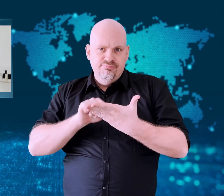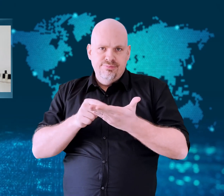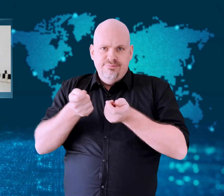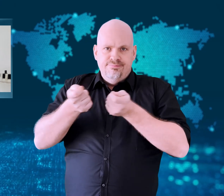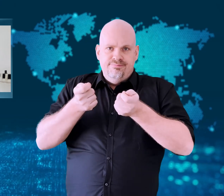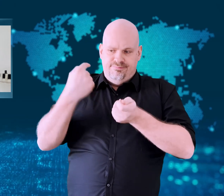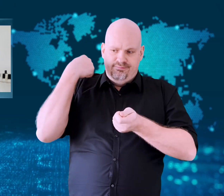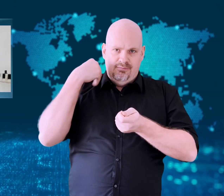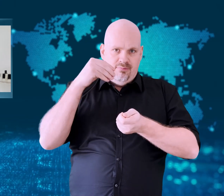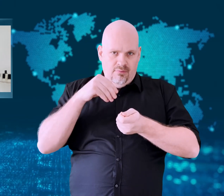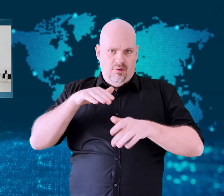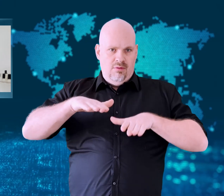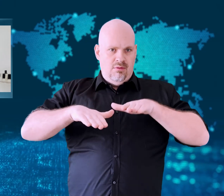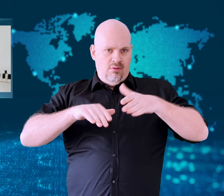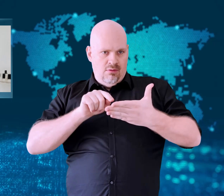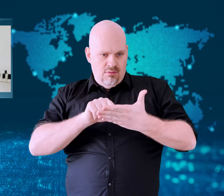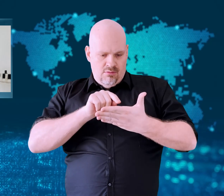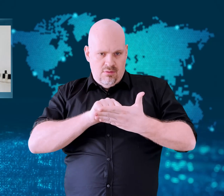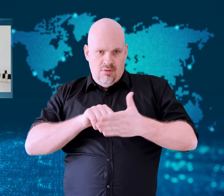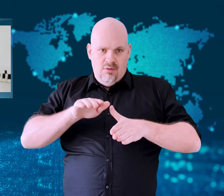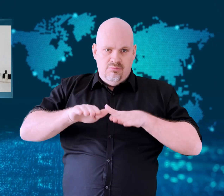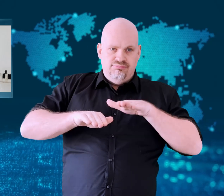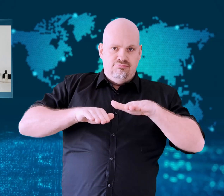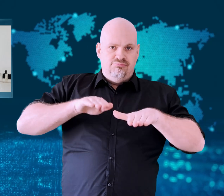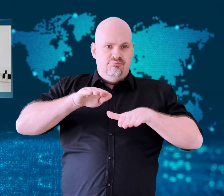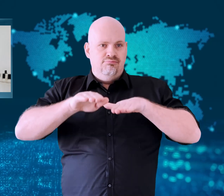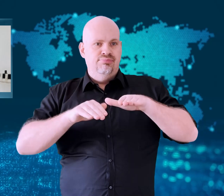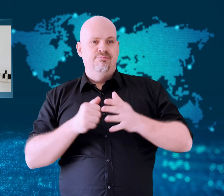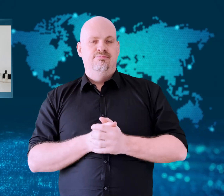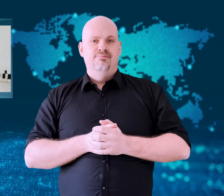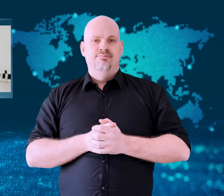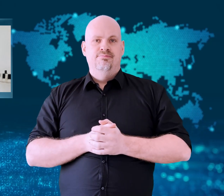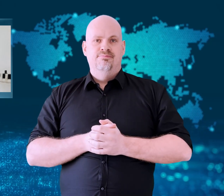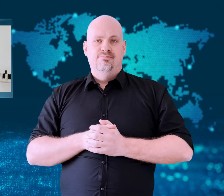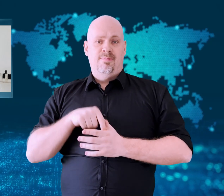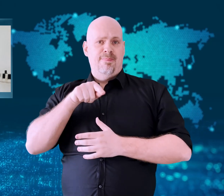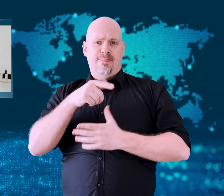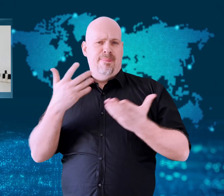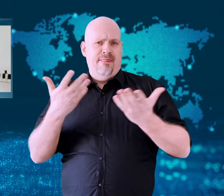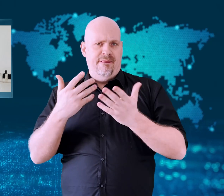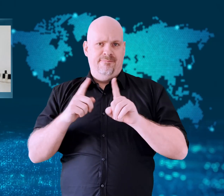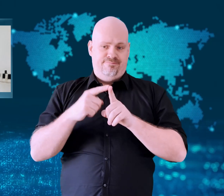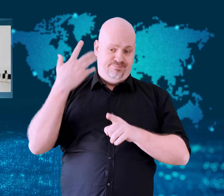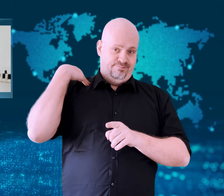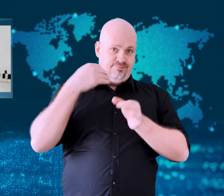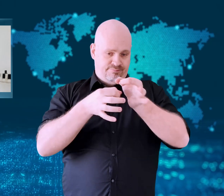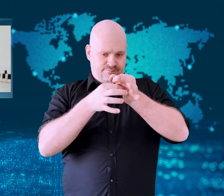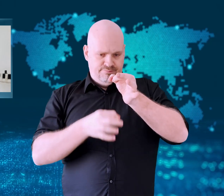flexible electrode laid on top of the spinal cord.